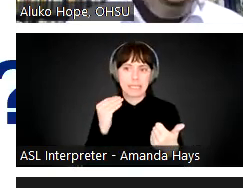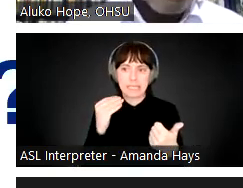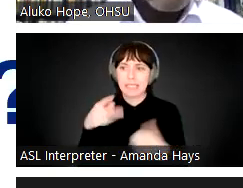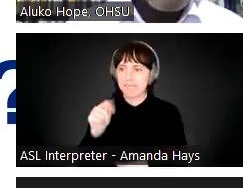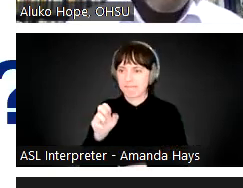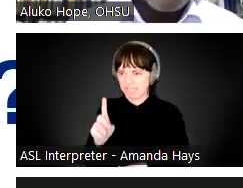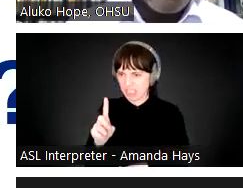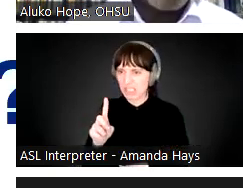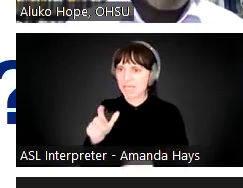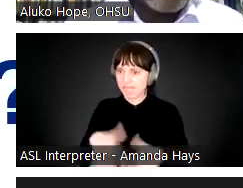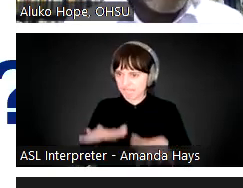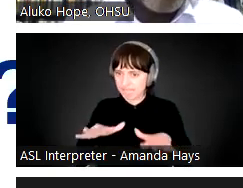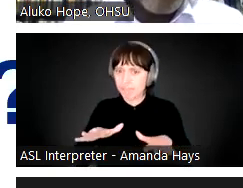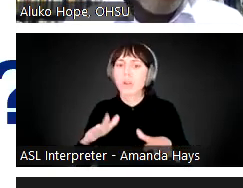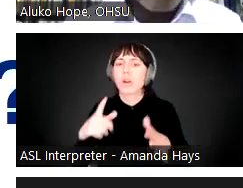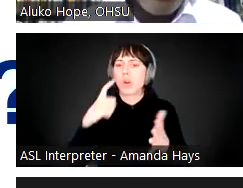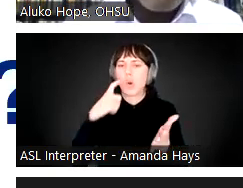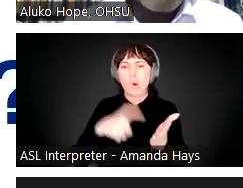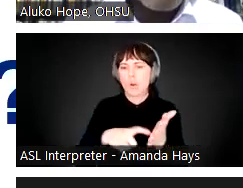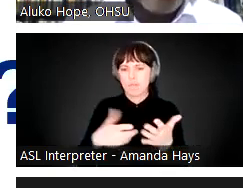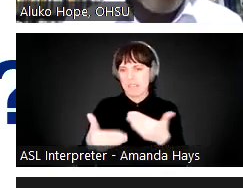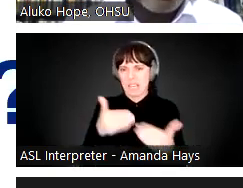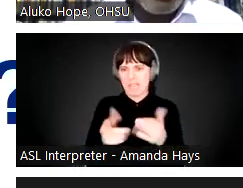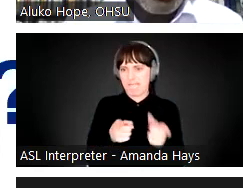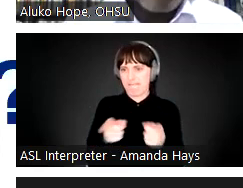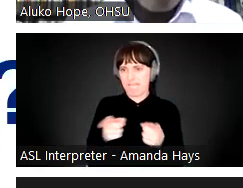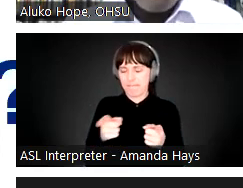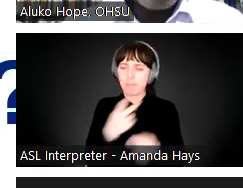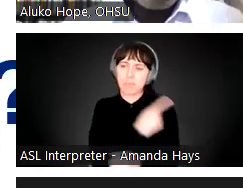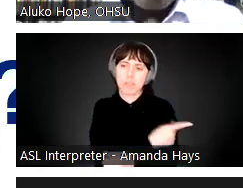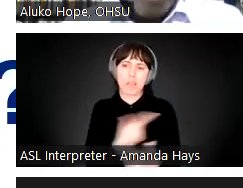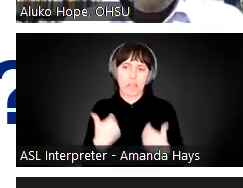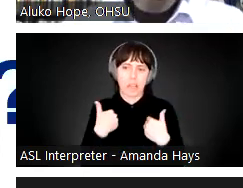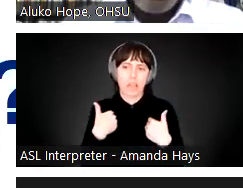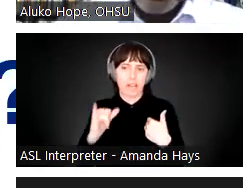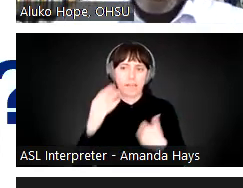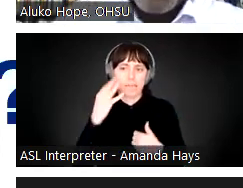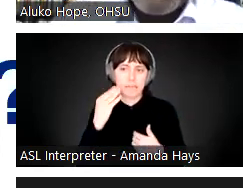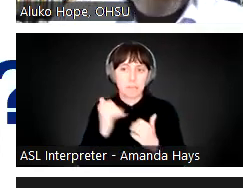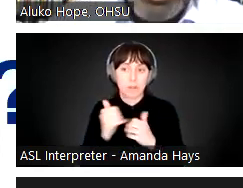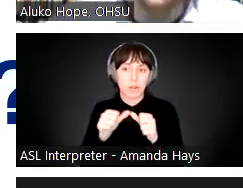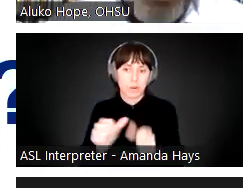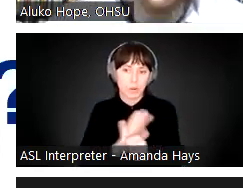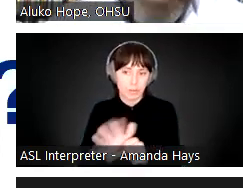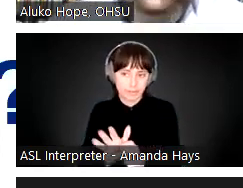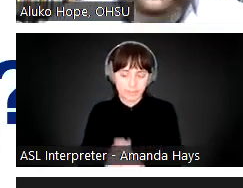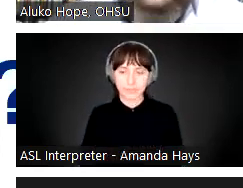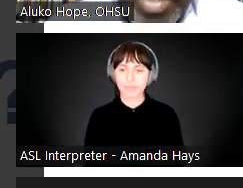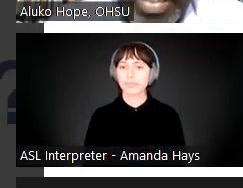And so, you'll see on the left, the things that patients are describing sort of matching with what we see are